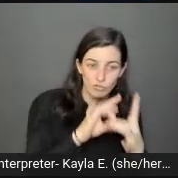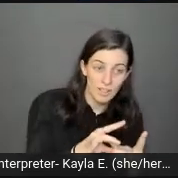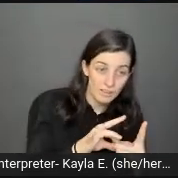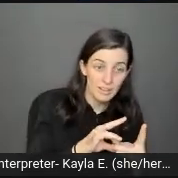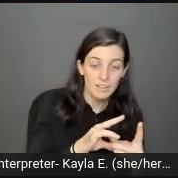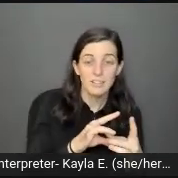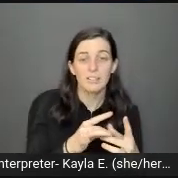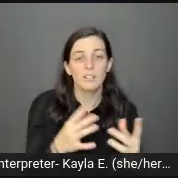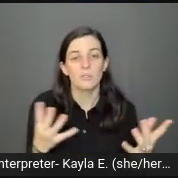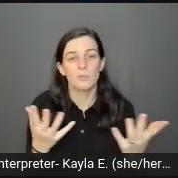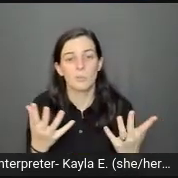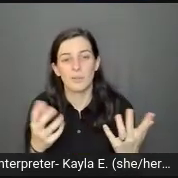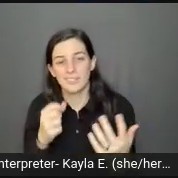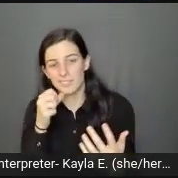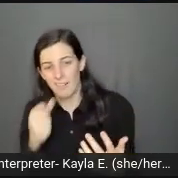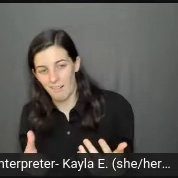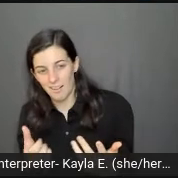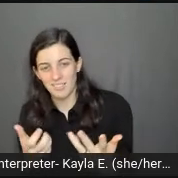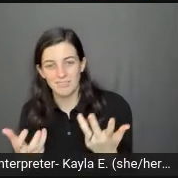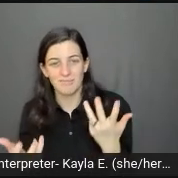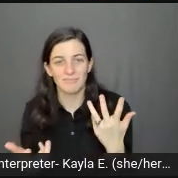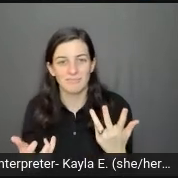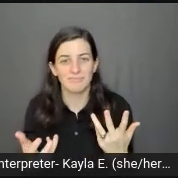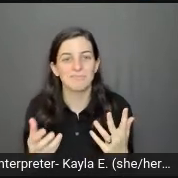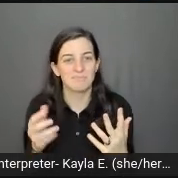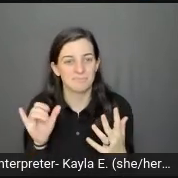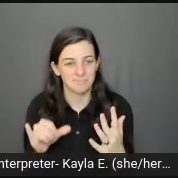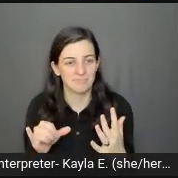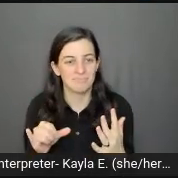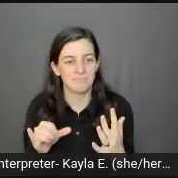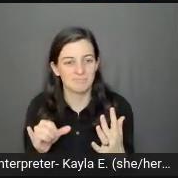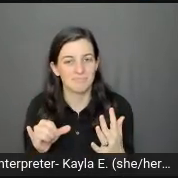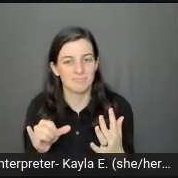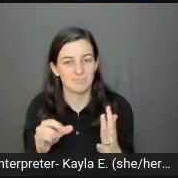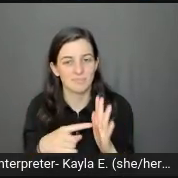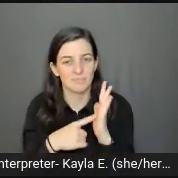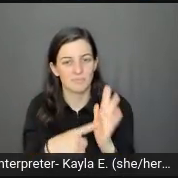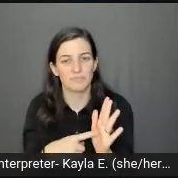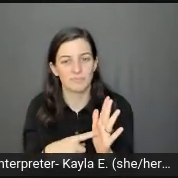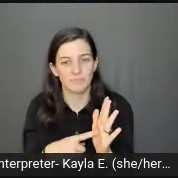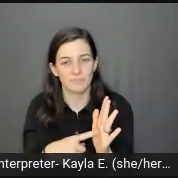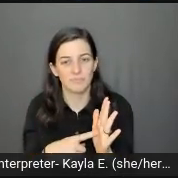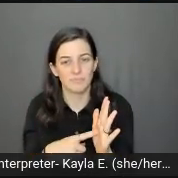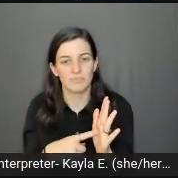Also, the focus indication on the actual images could be nice.